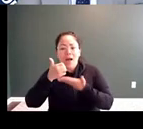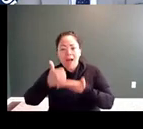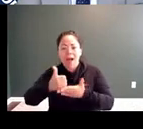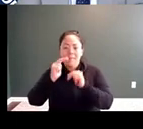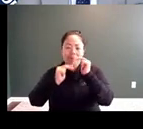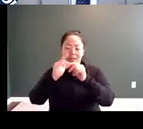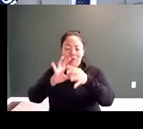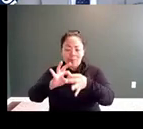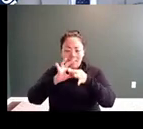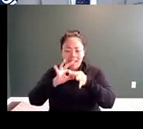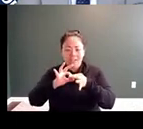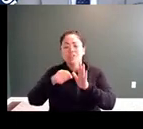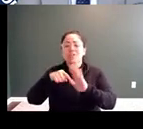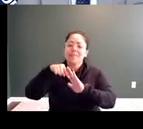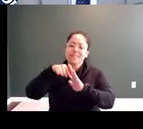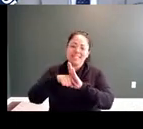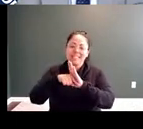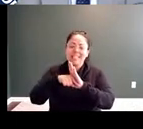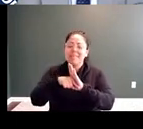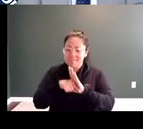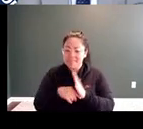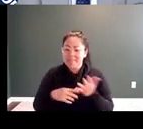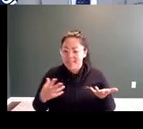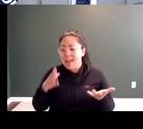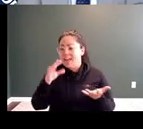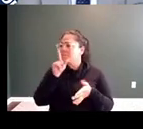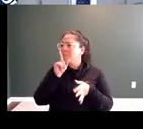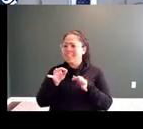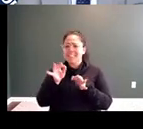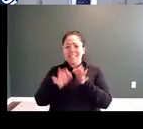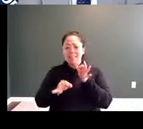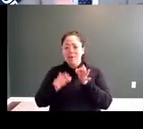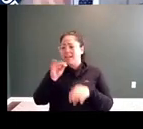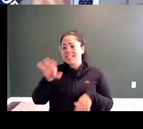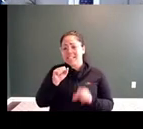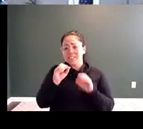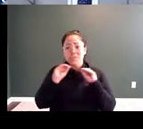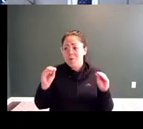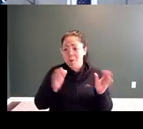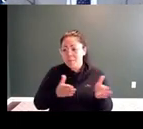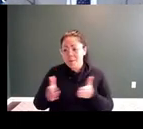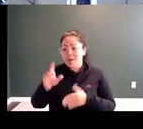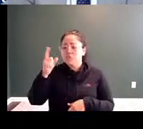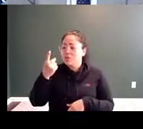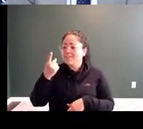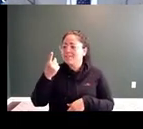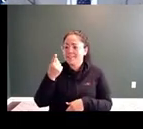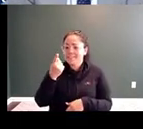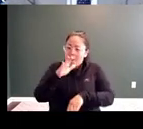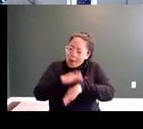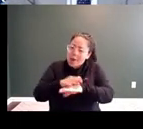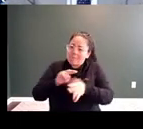and create deeper connections, and it's such a simple thing that takes no preparation other than the intentional time of setting aside a little bit of time